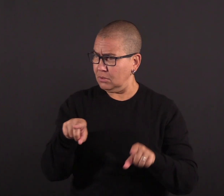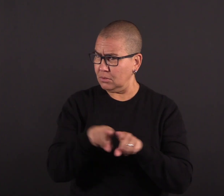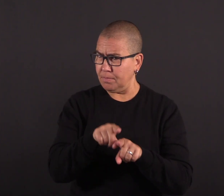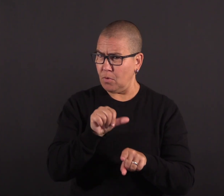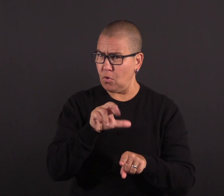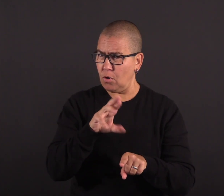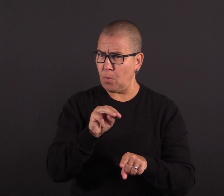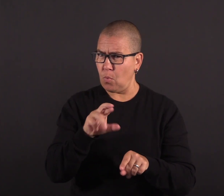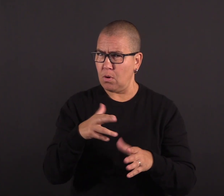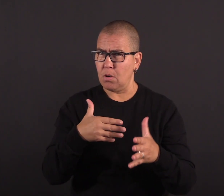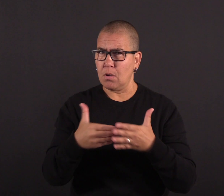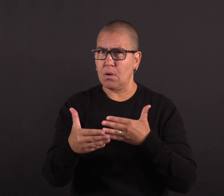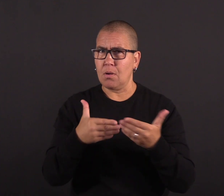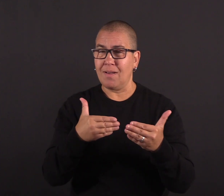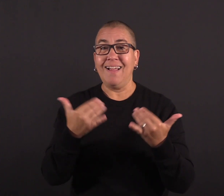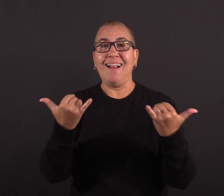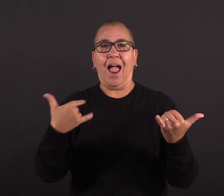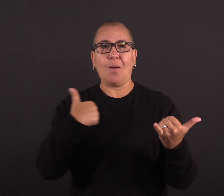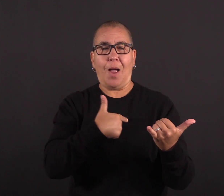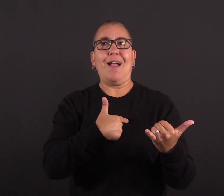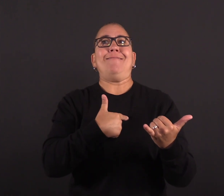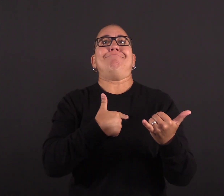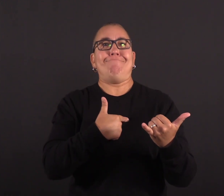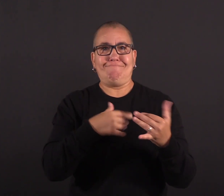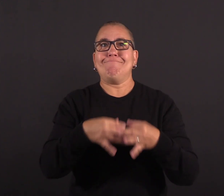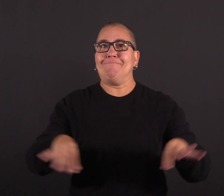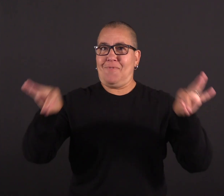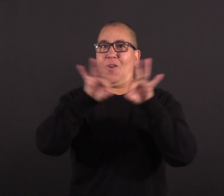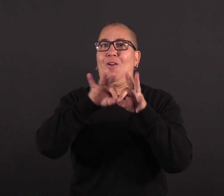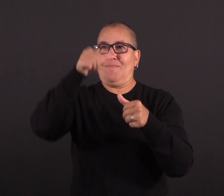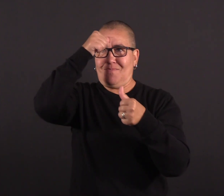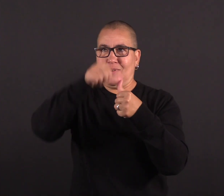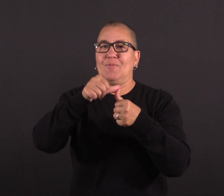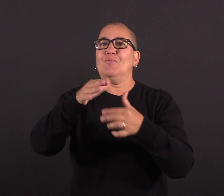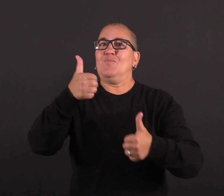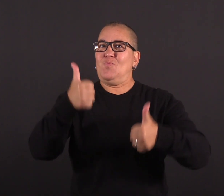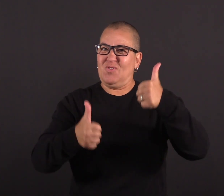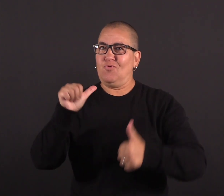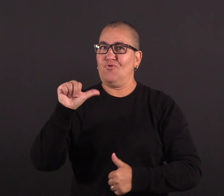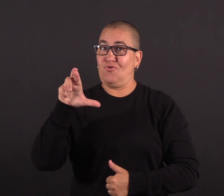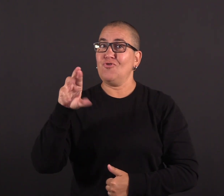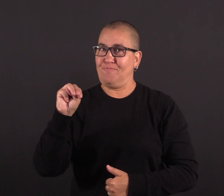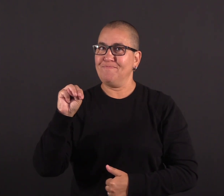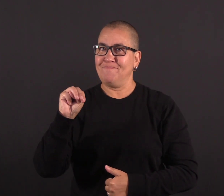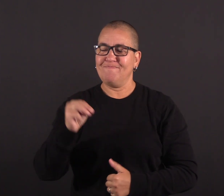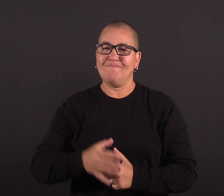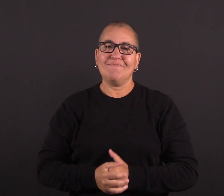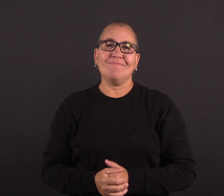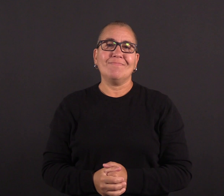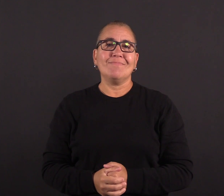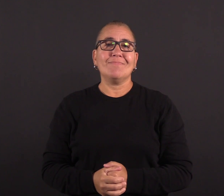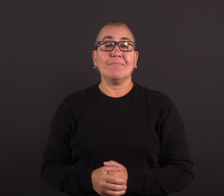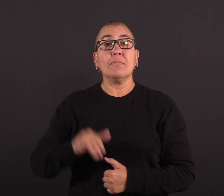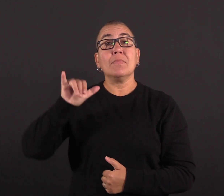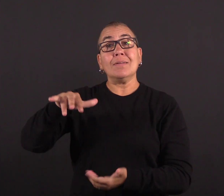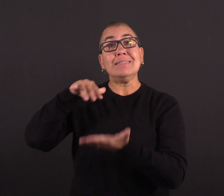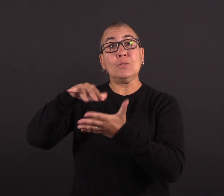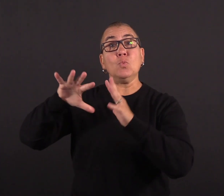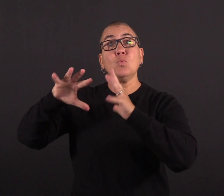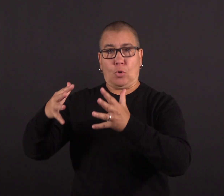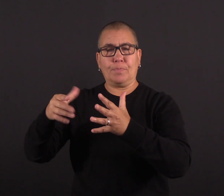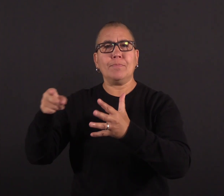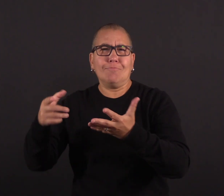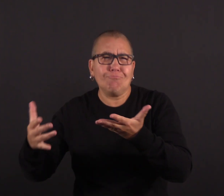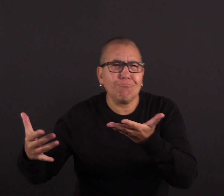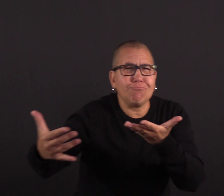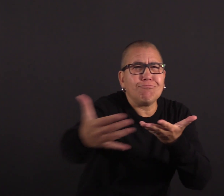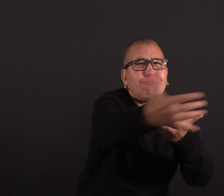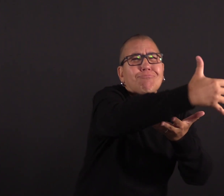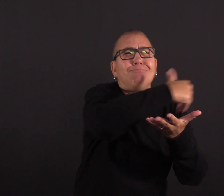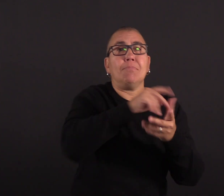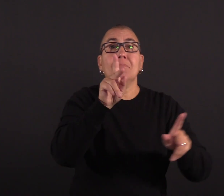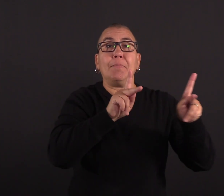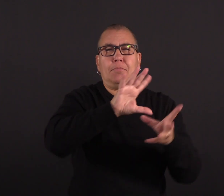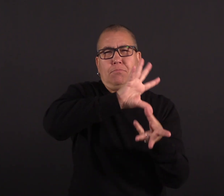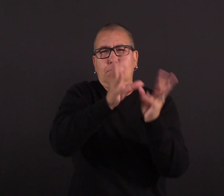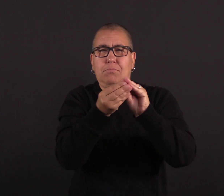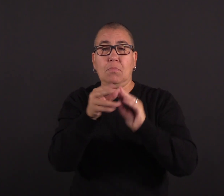received the mRNA vaccine as well as a booster shot as part of Germany's vaccine campaign.